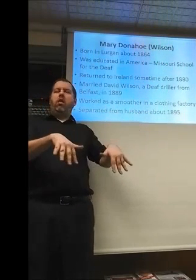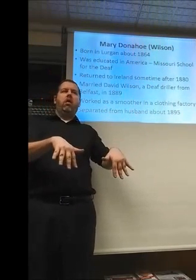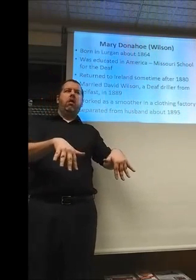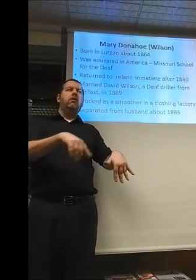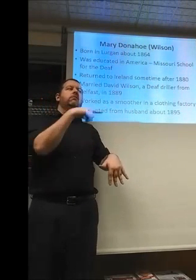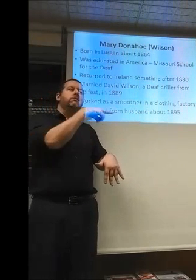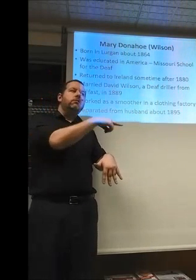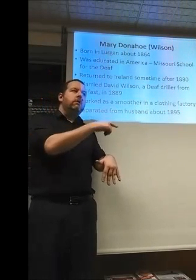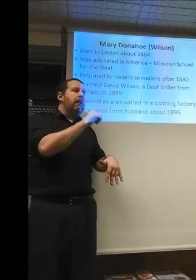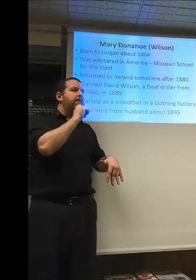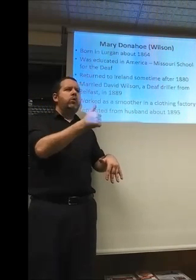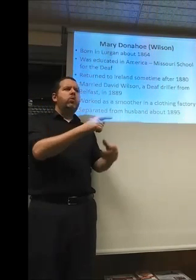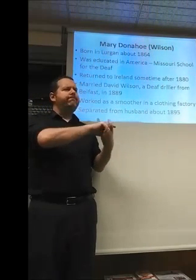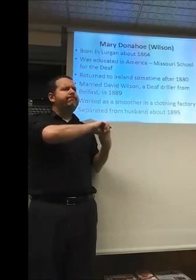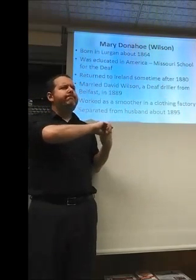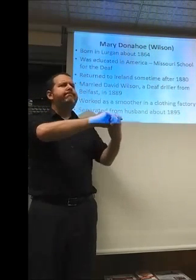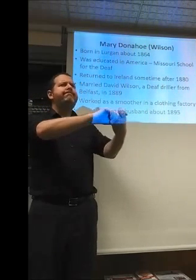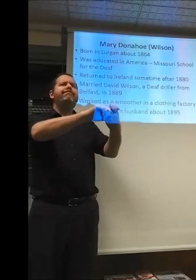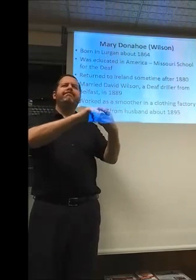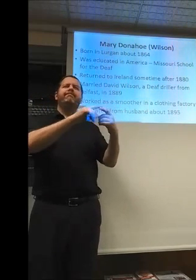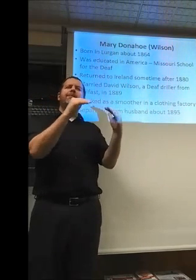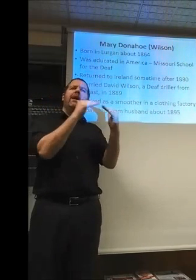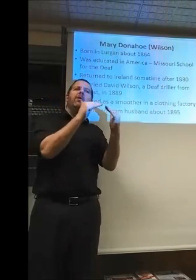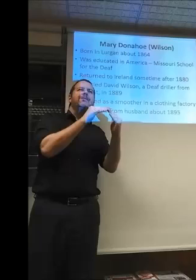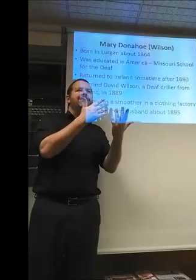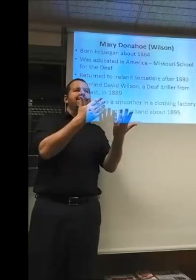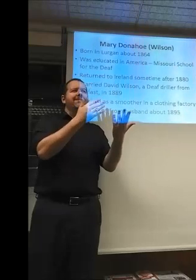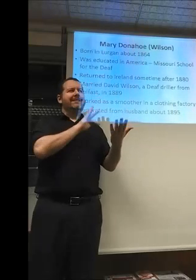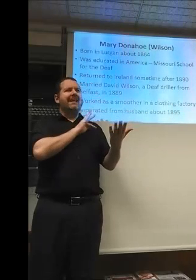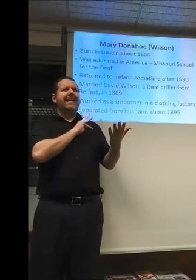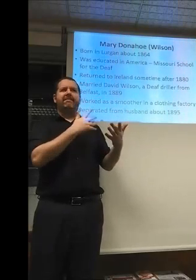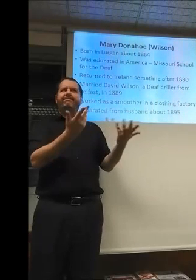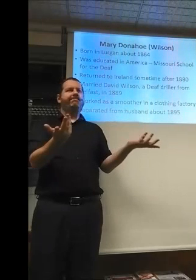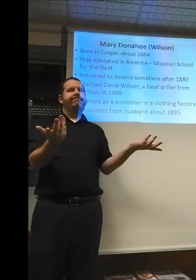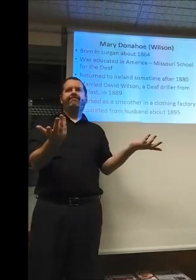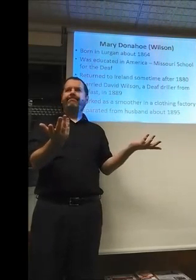Do you know this?